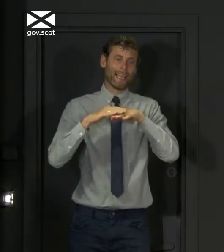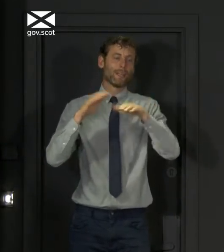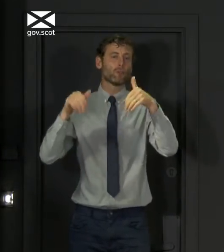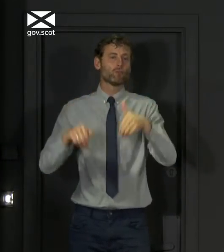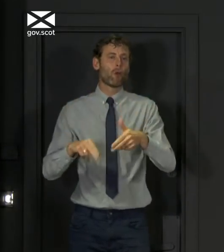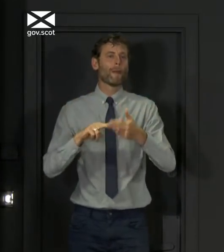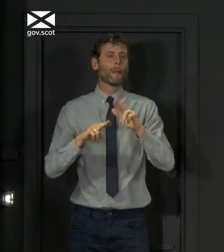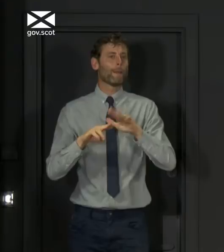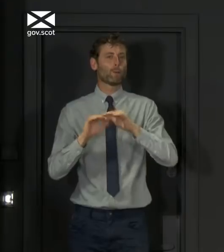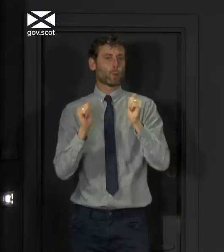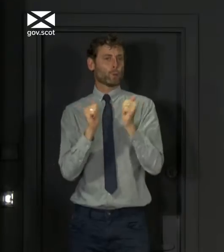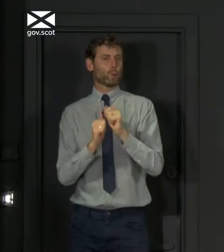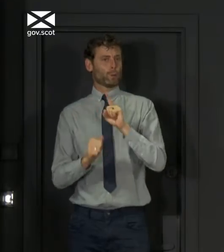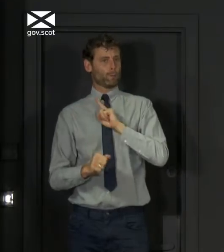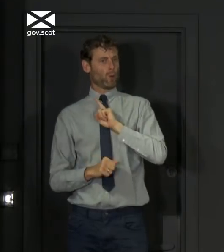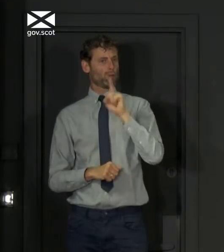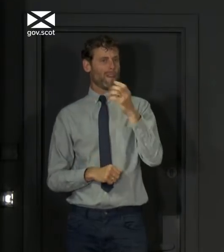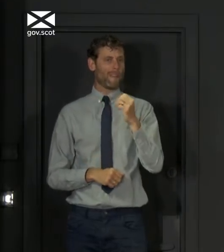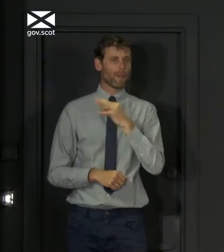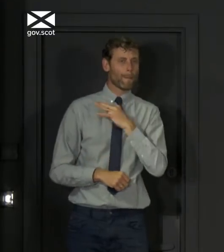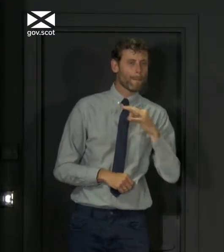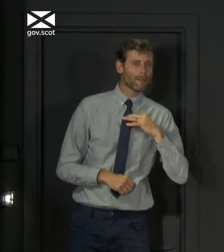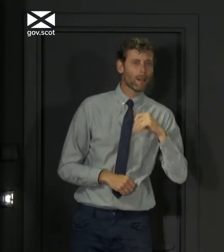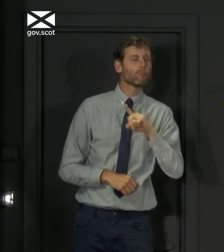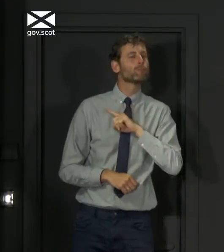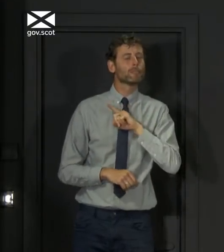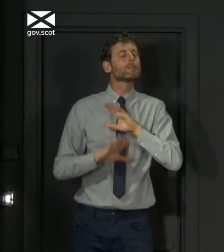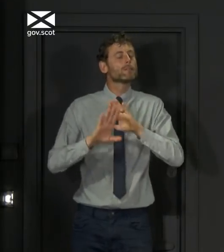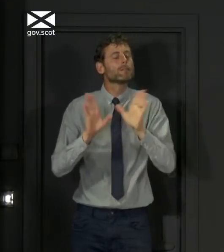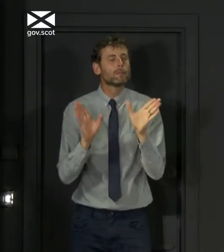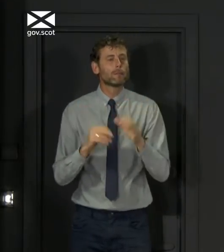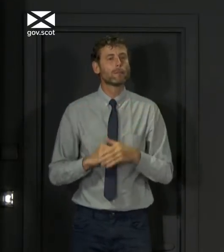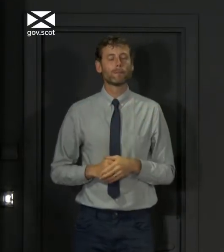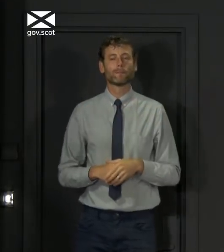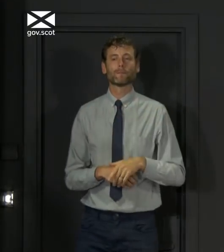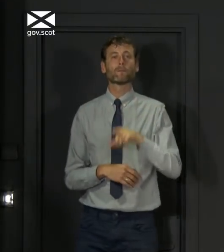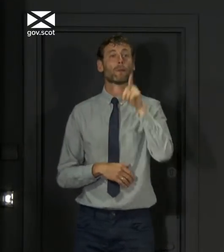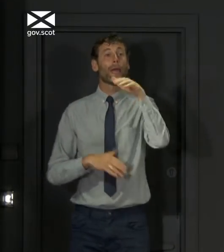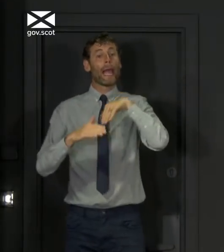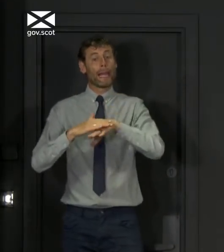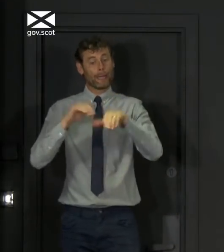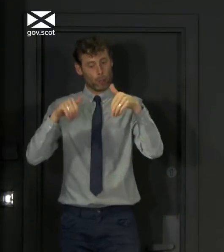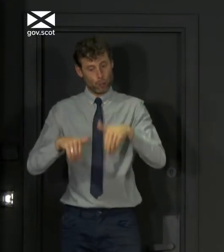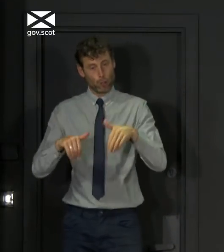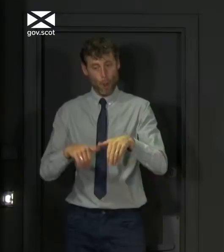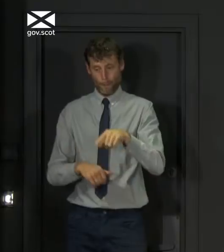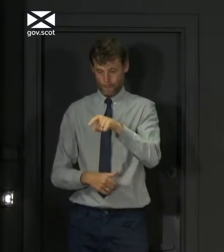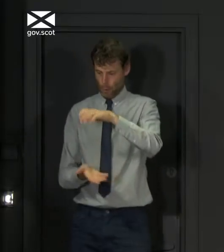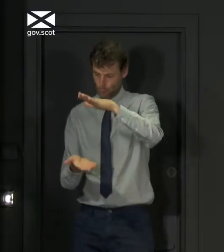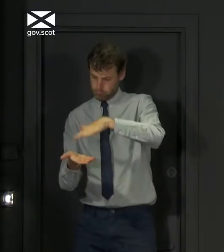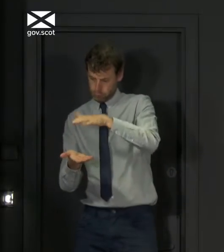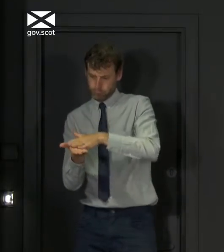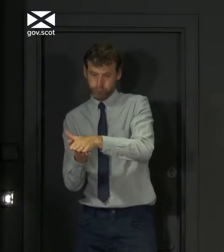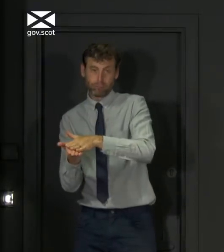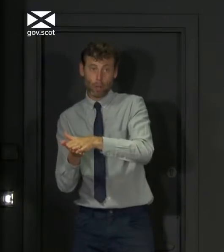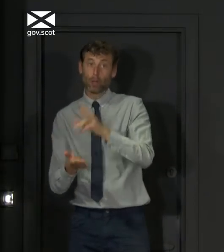In addition, you should only visit stores which have infection control measures in place. You should use the hand sanitiser they provide - and at New Look this morning there was plenty